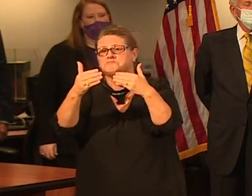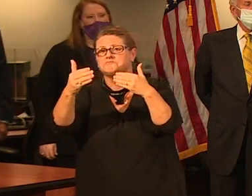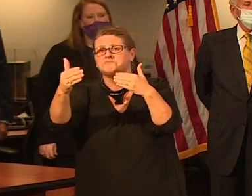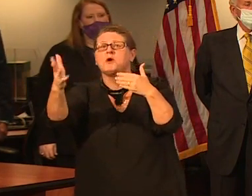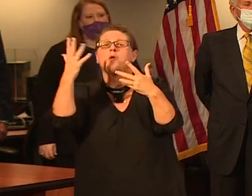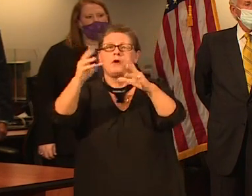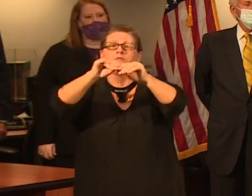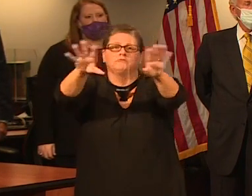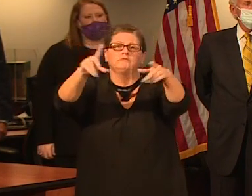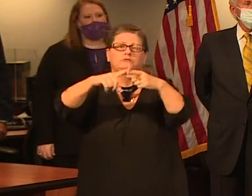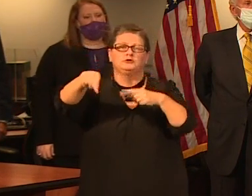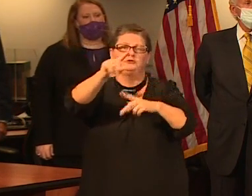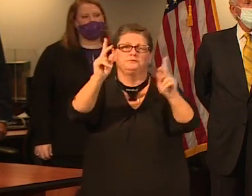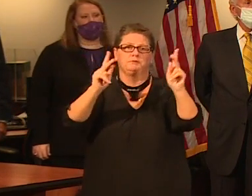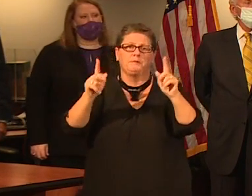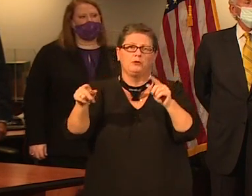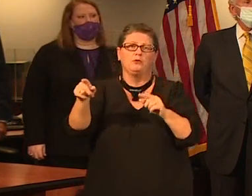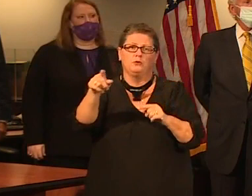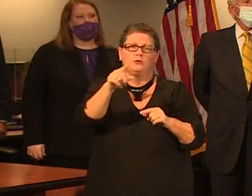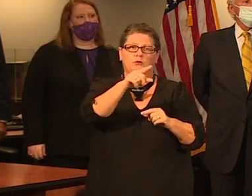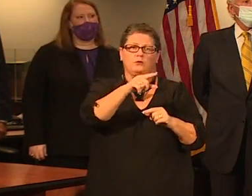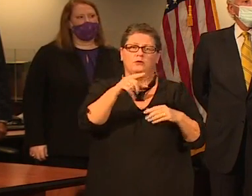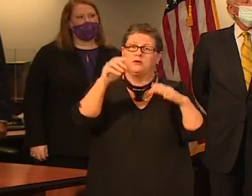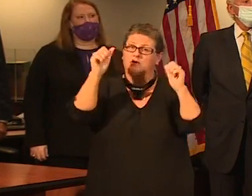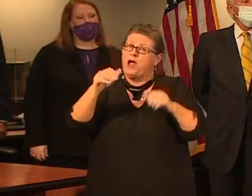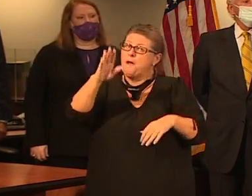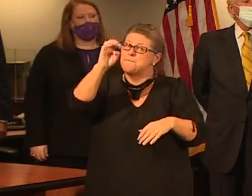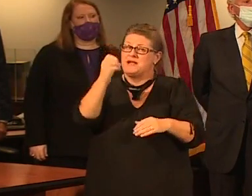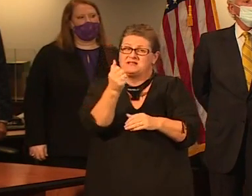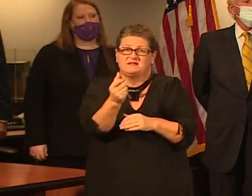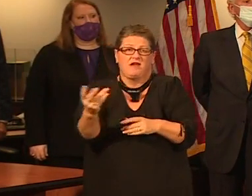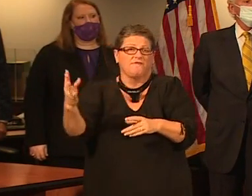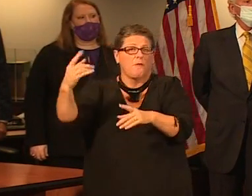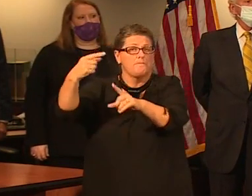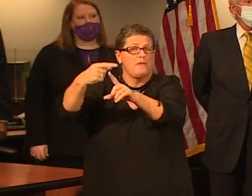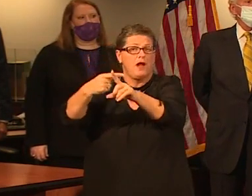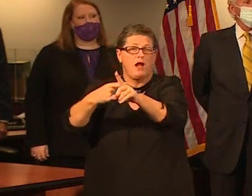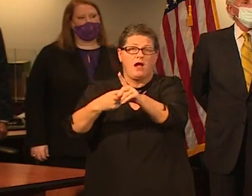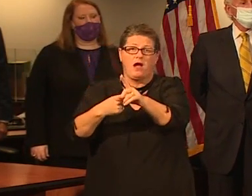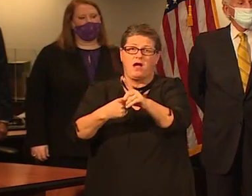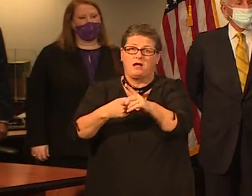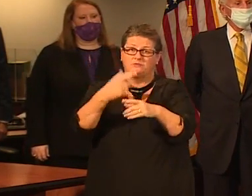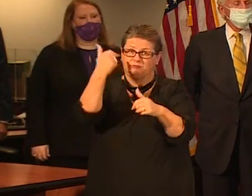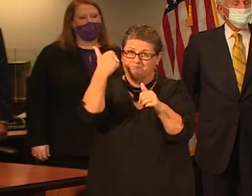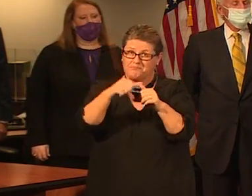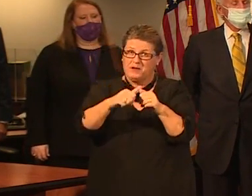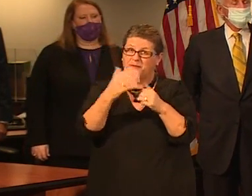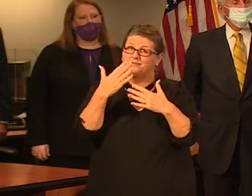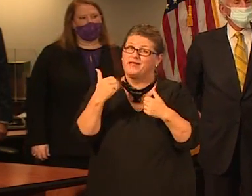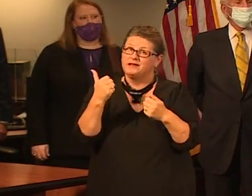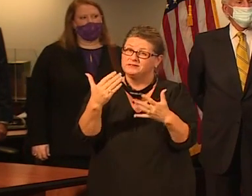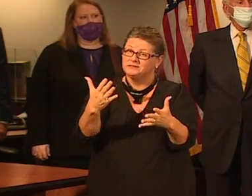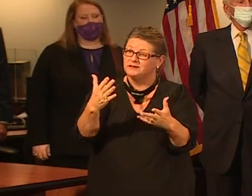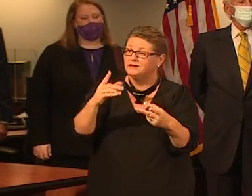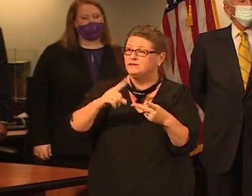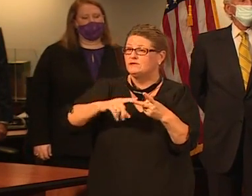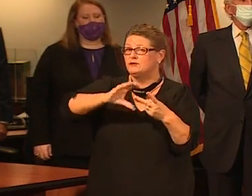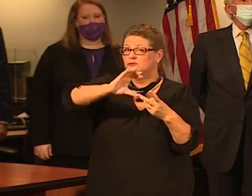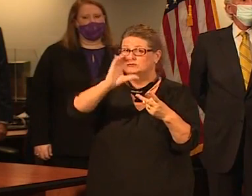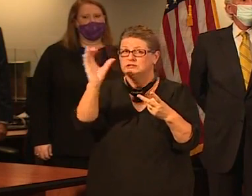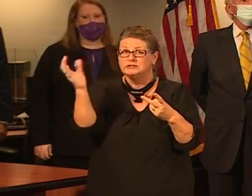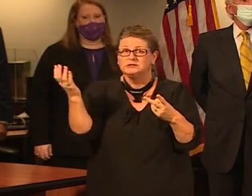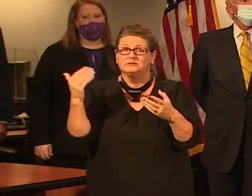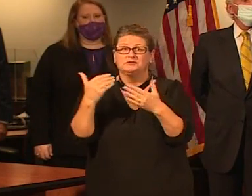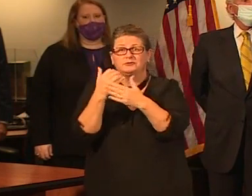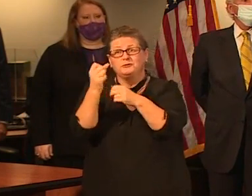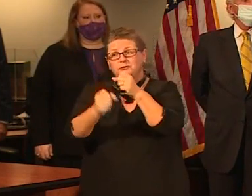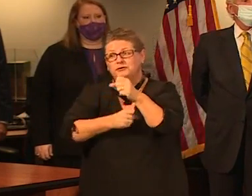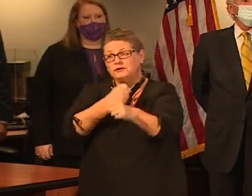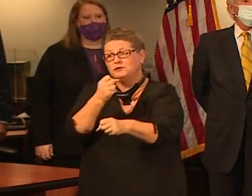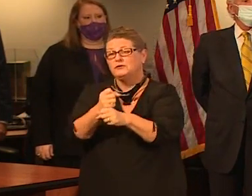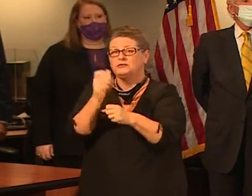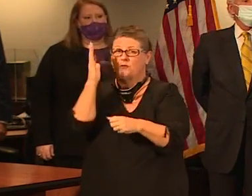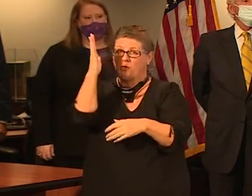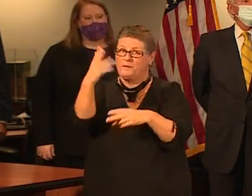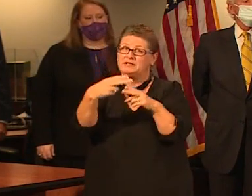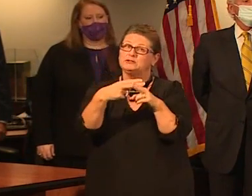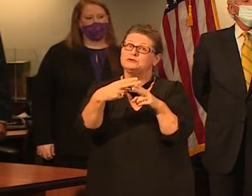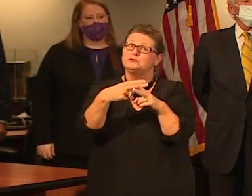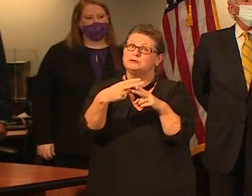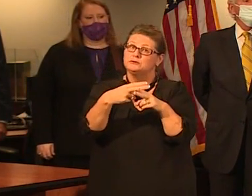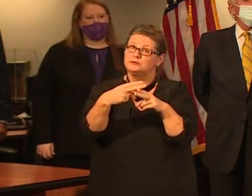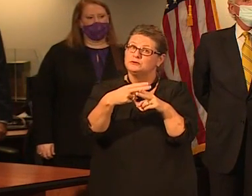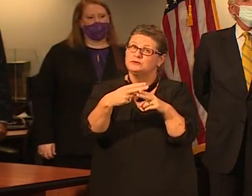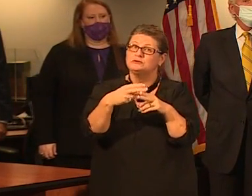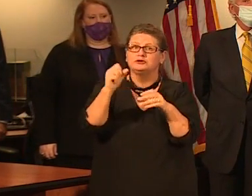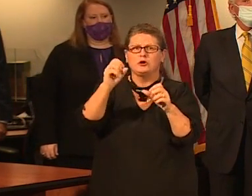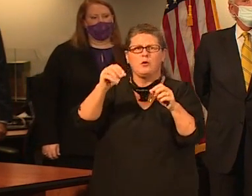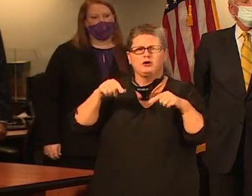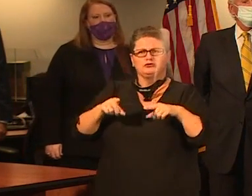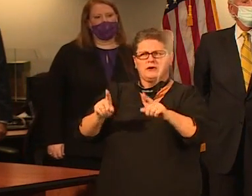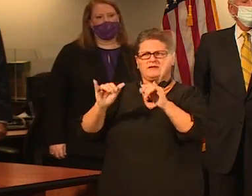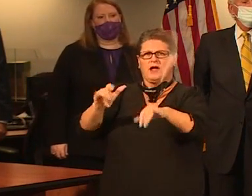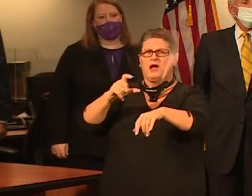THERE ARE MANY MONTHS TO GO BEFORE THE VACCINE WILL BE AVAILABLE IN MASS QUANTITIES, MONTHS THAT WILL BE ESPECIALLY DIFFICULT AS FAMILIES PLAN FOR HOLIDAY GATHERINGS, WHILE